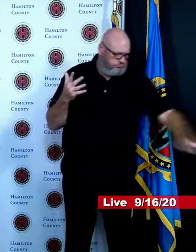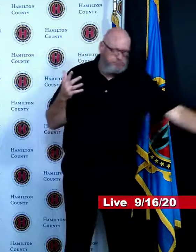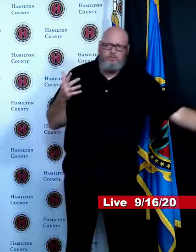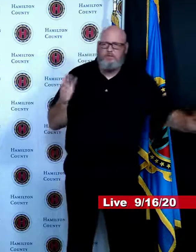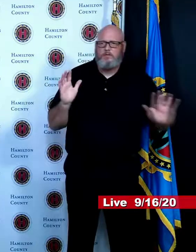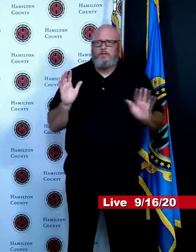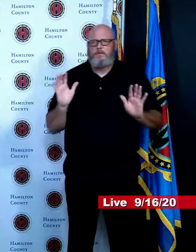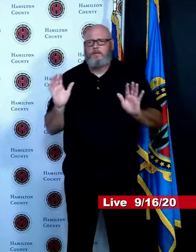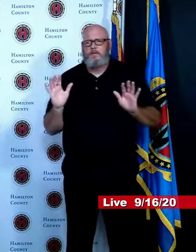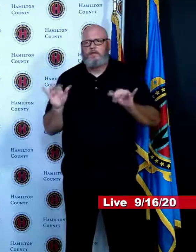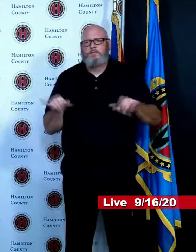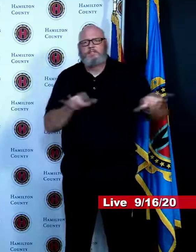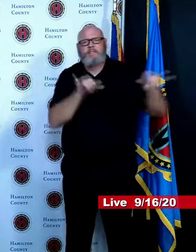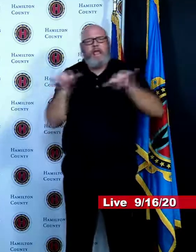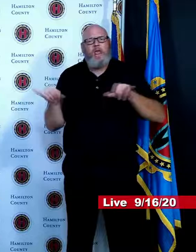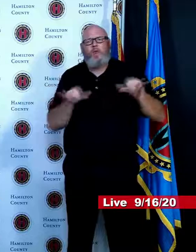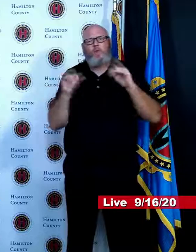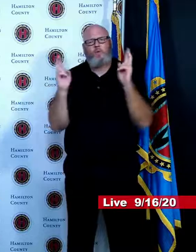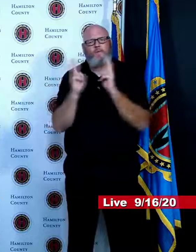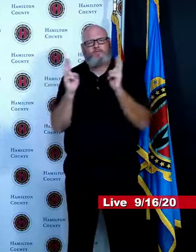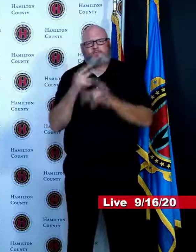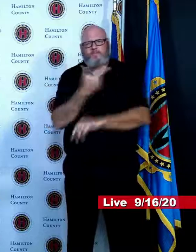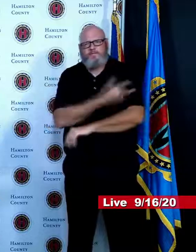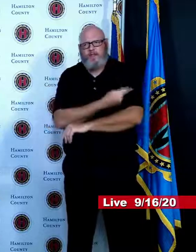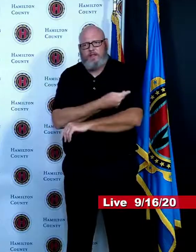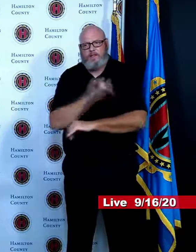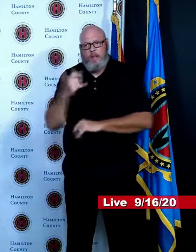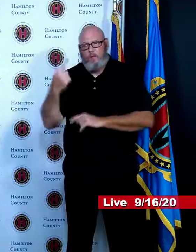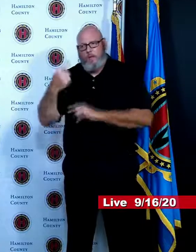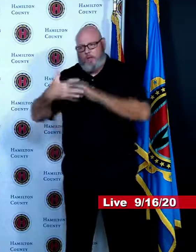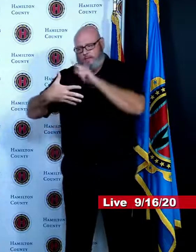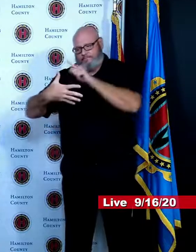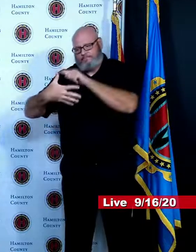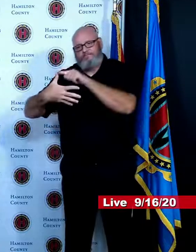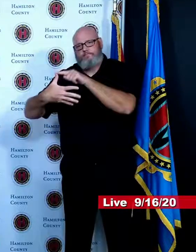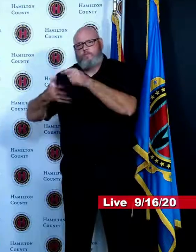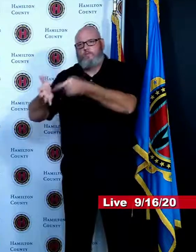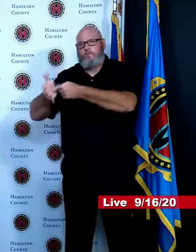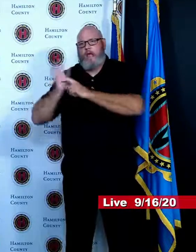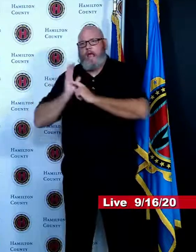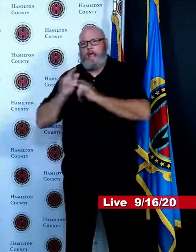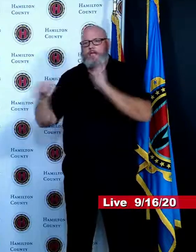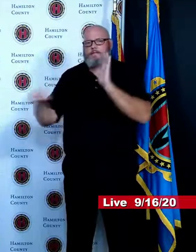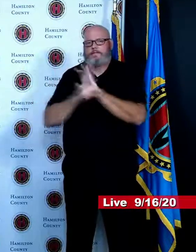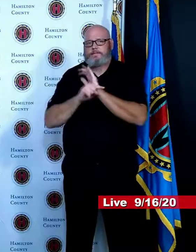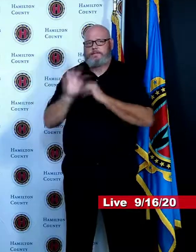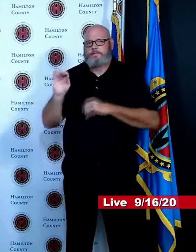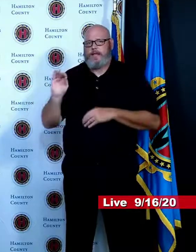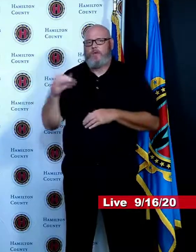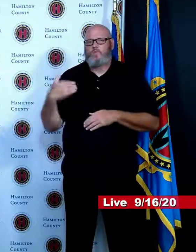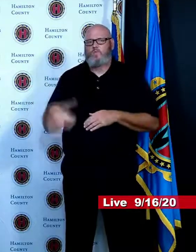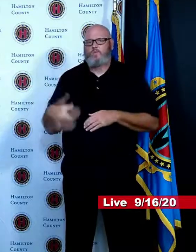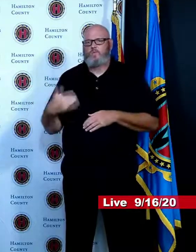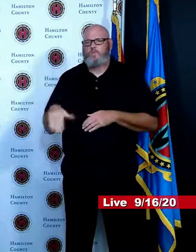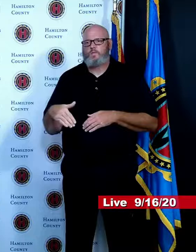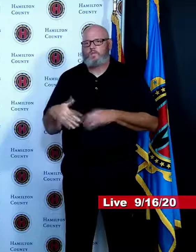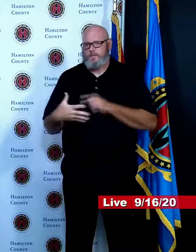it's that unique Pfizer vaccine the issue is that it's likely that the Pfizer vaccine will be the first one we that we get